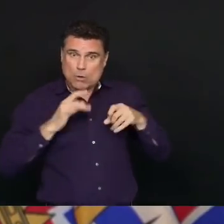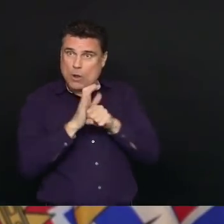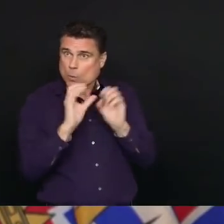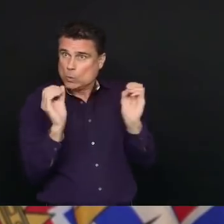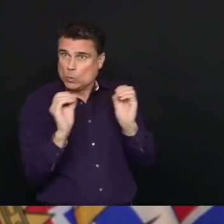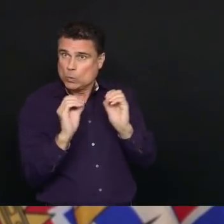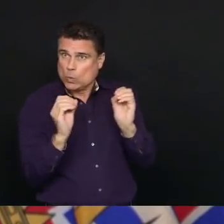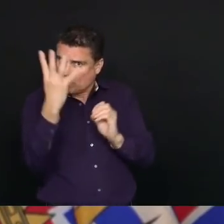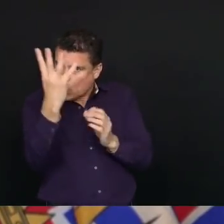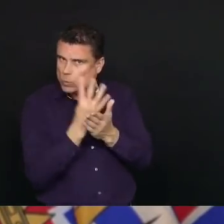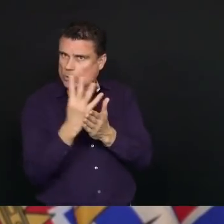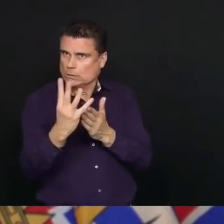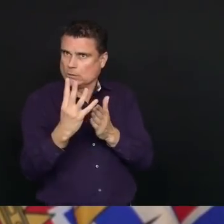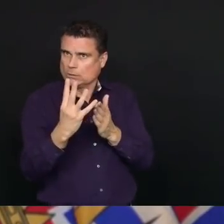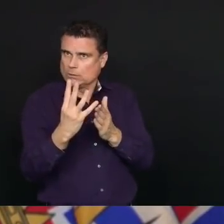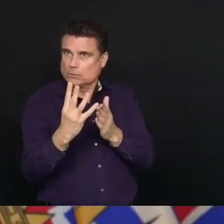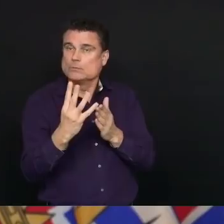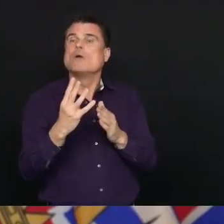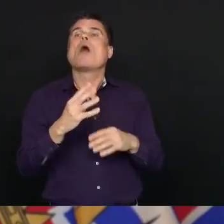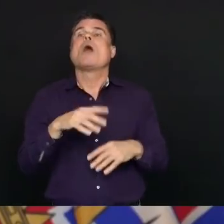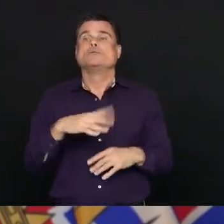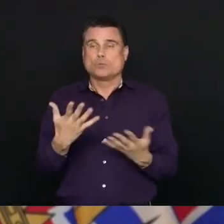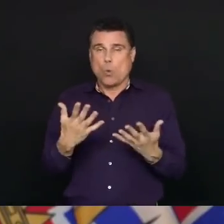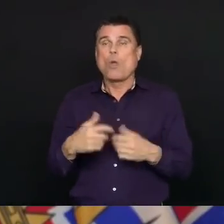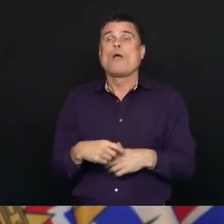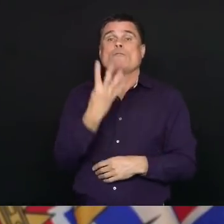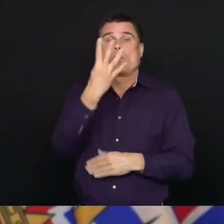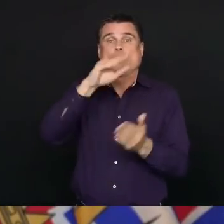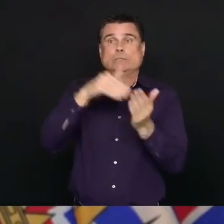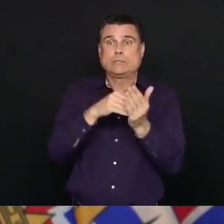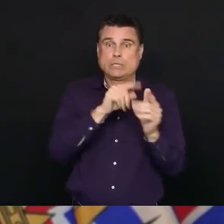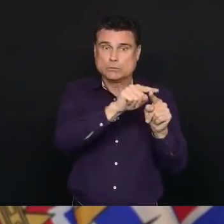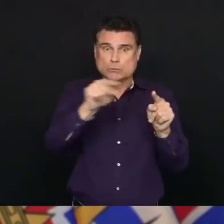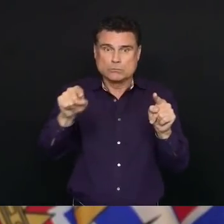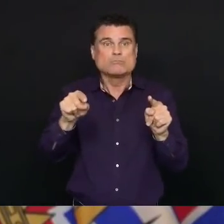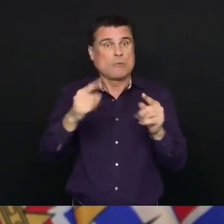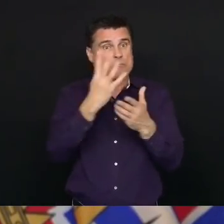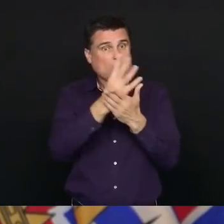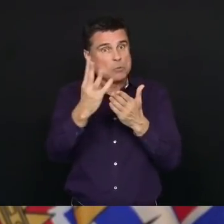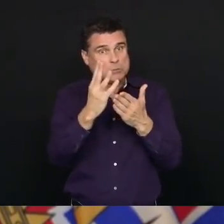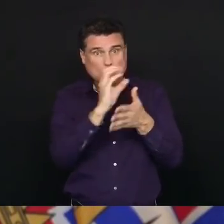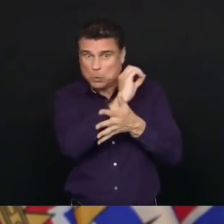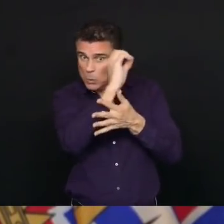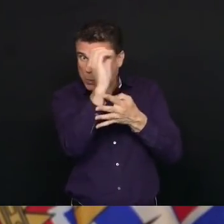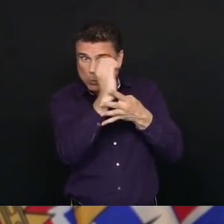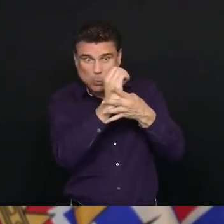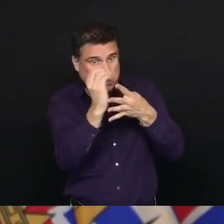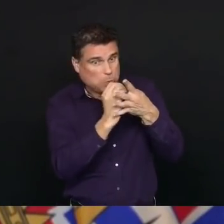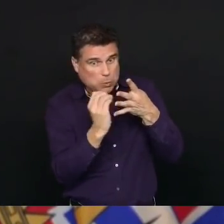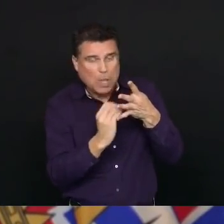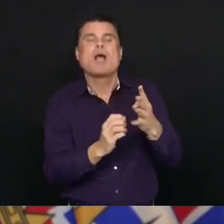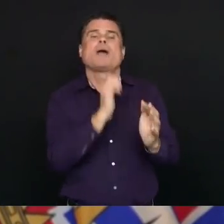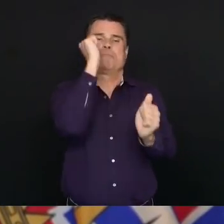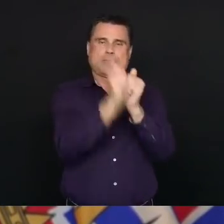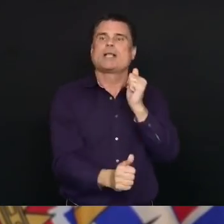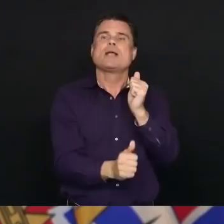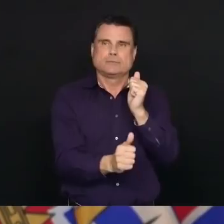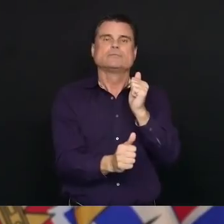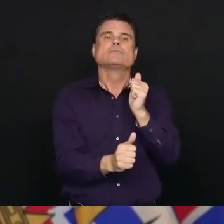cases in those care homes. That is a routine protocol that we use for outbreaks every year. In terms of